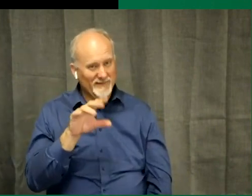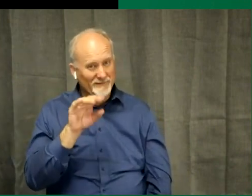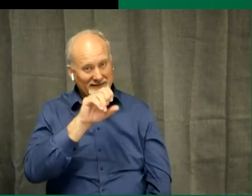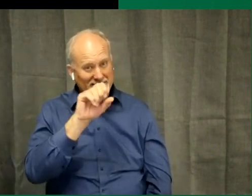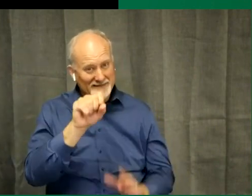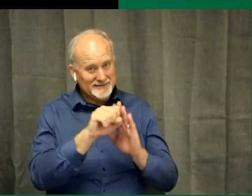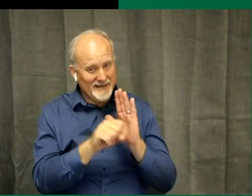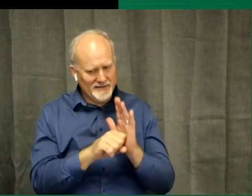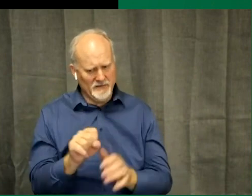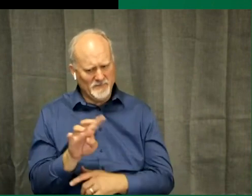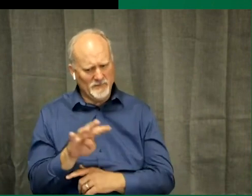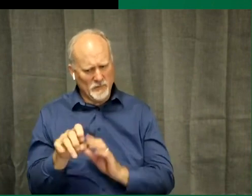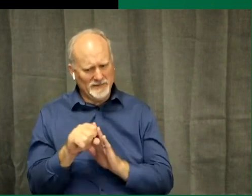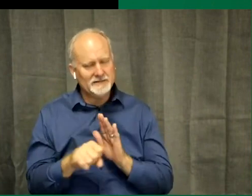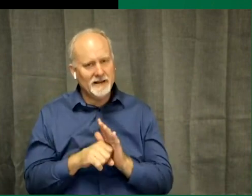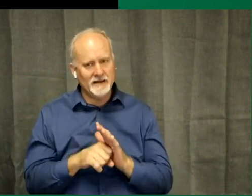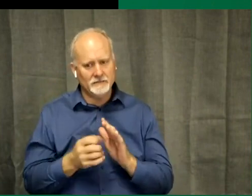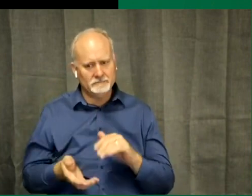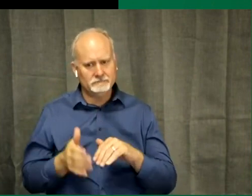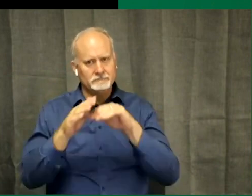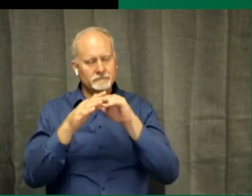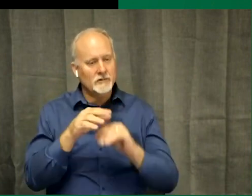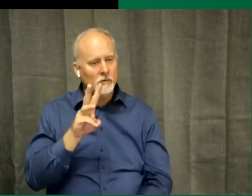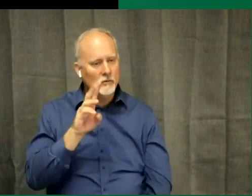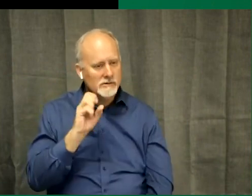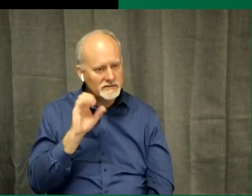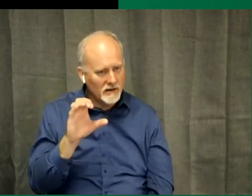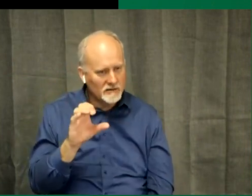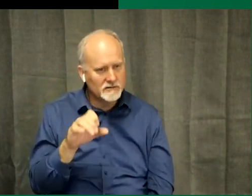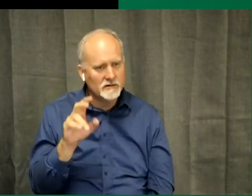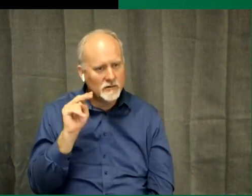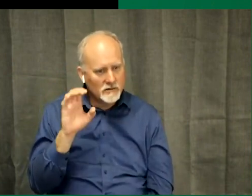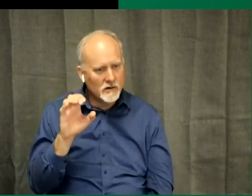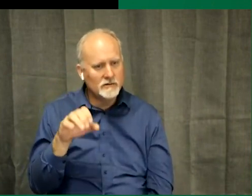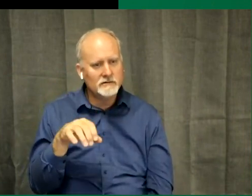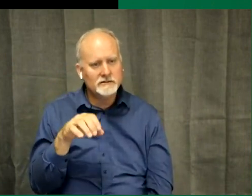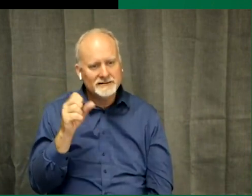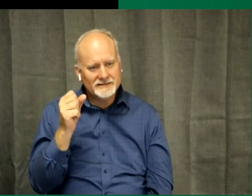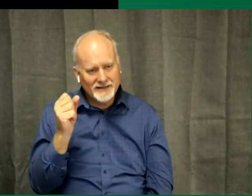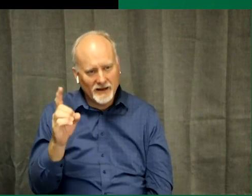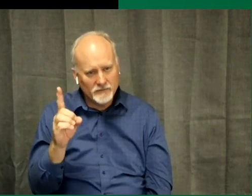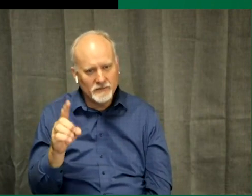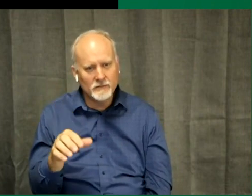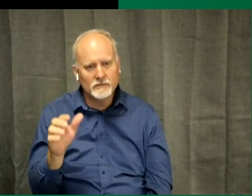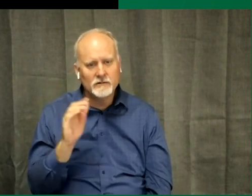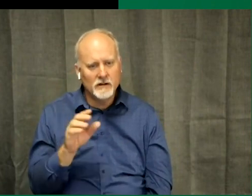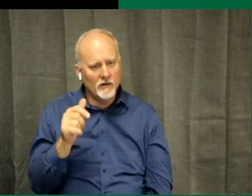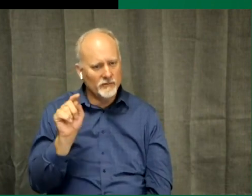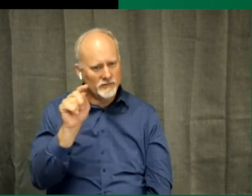increases in cases most notably wisconsin north dakota south dakota uh other places and